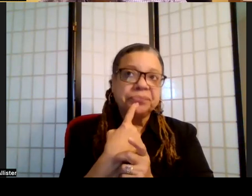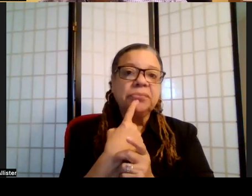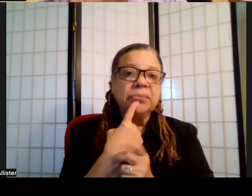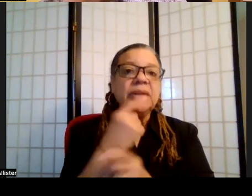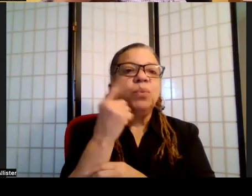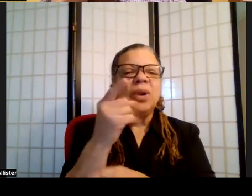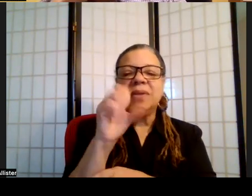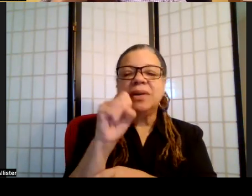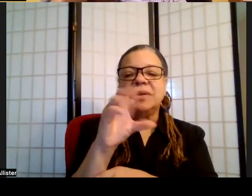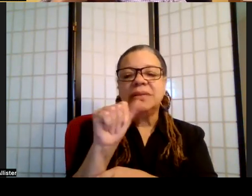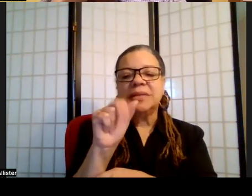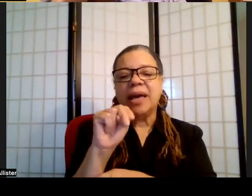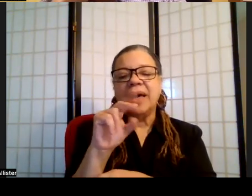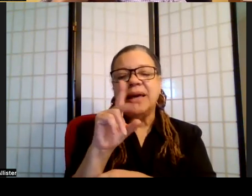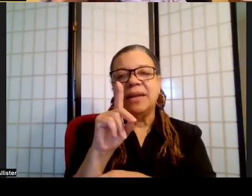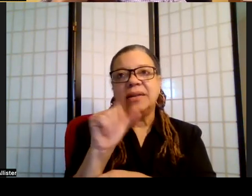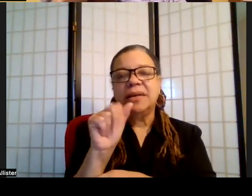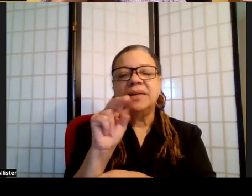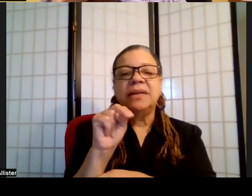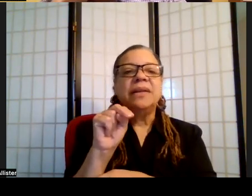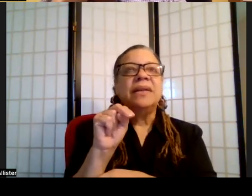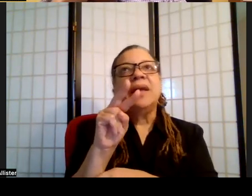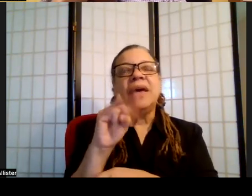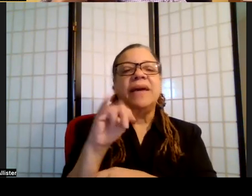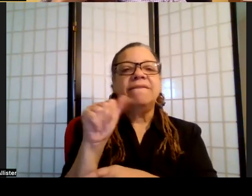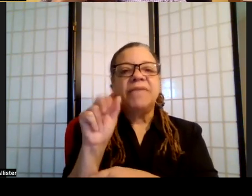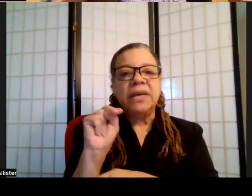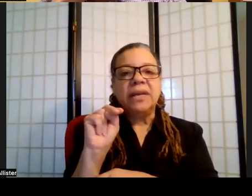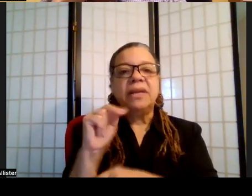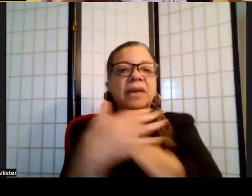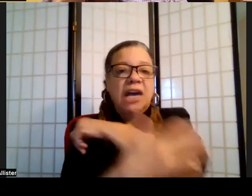countries, they've taken a very hard look at managing the use